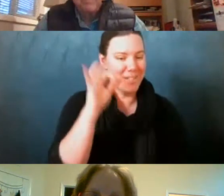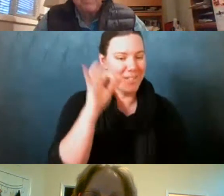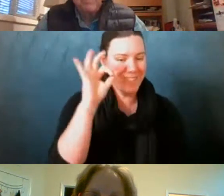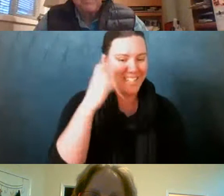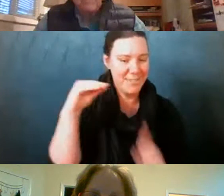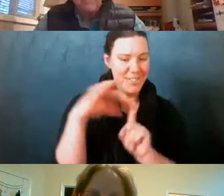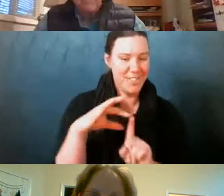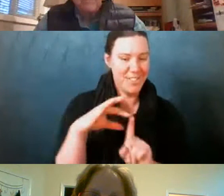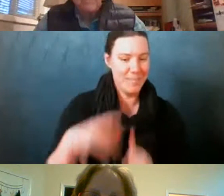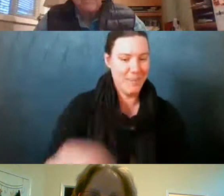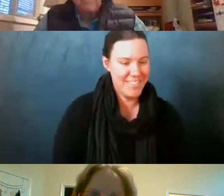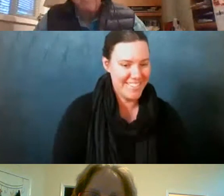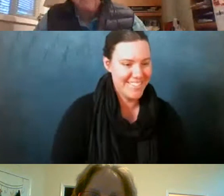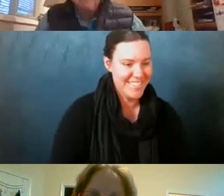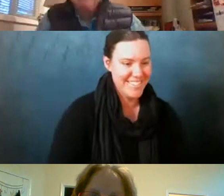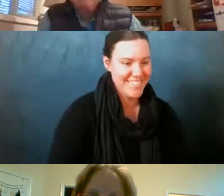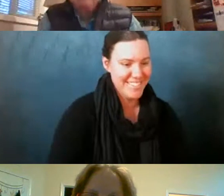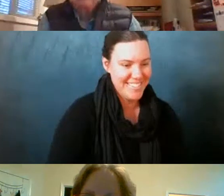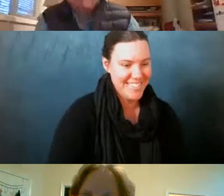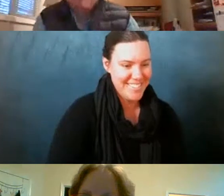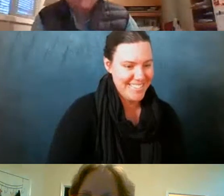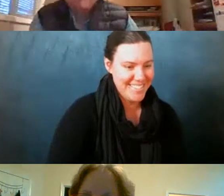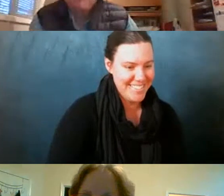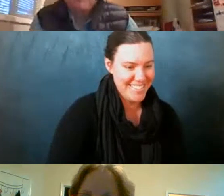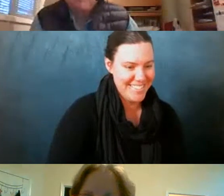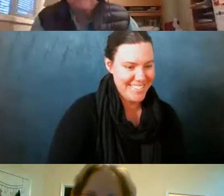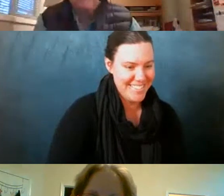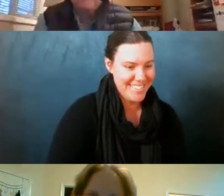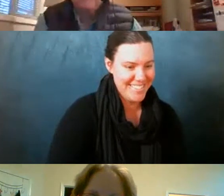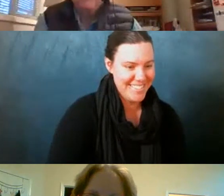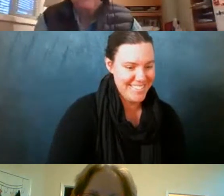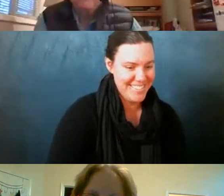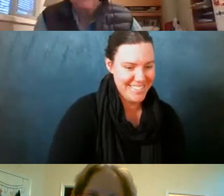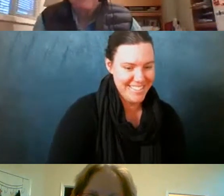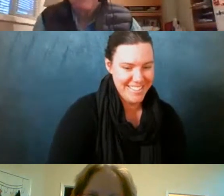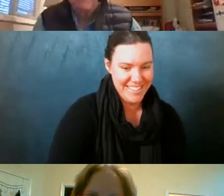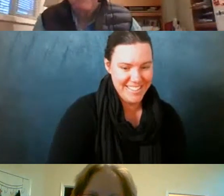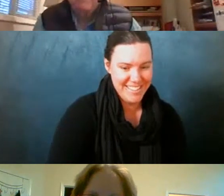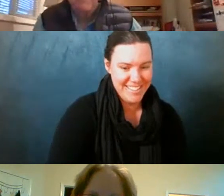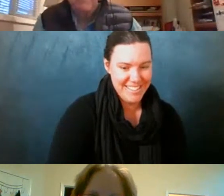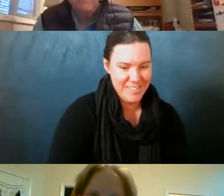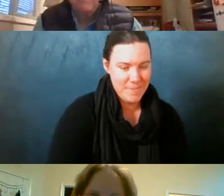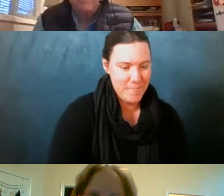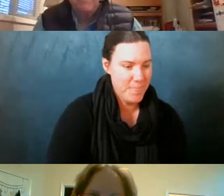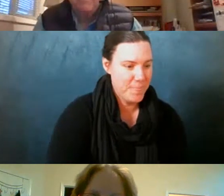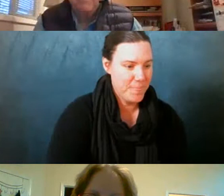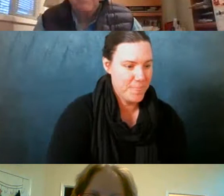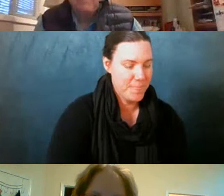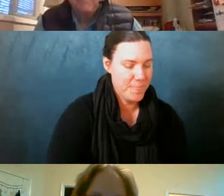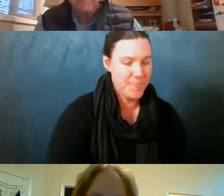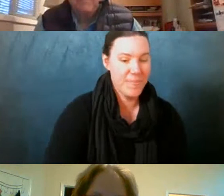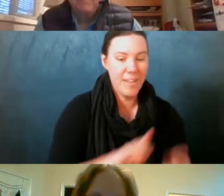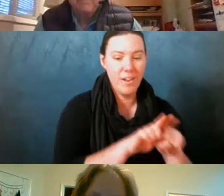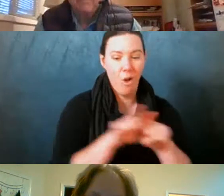I see that I was just spotlit. Great. Oh, awesome, thank you. Yes, and also just to note, too, if folks are not speaking,